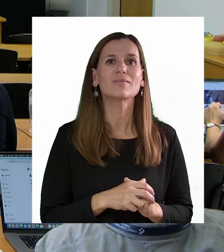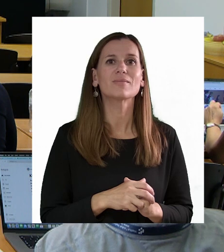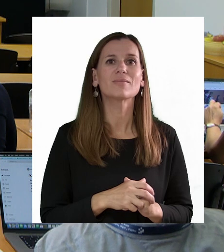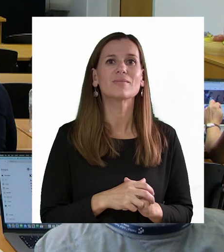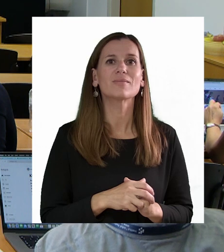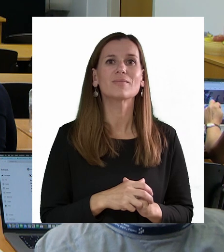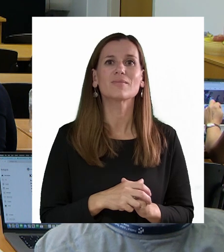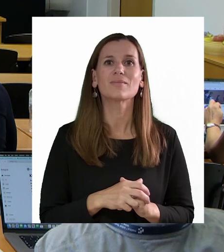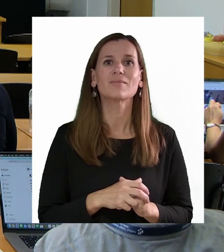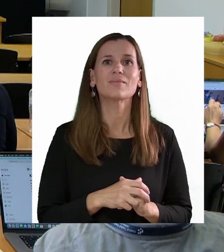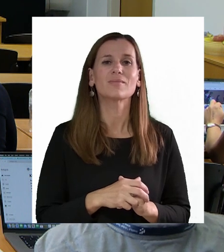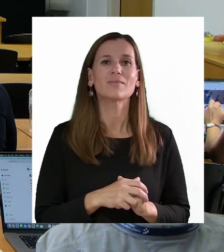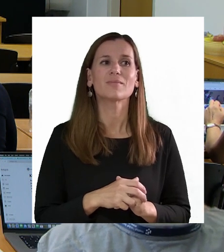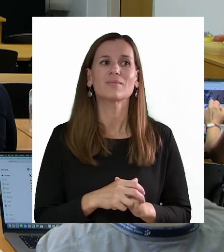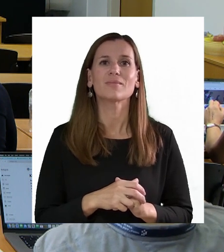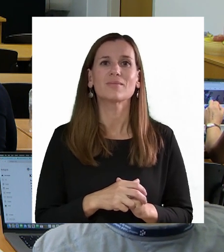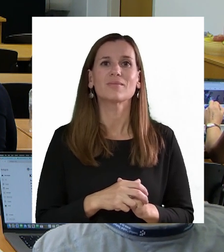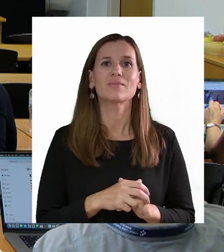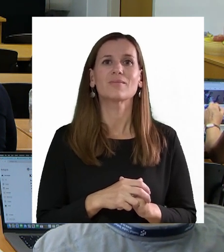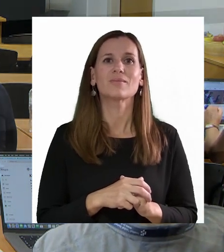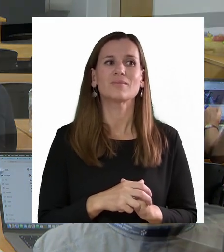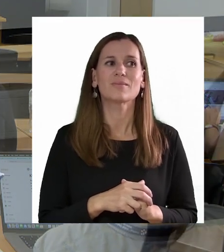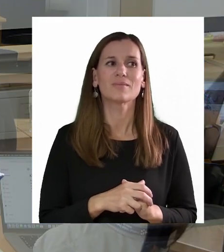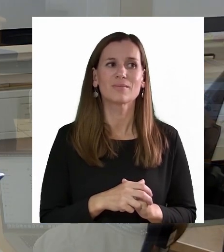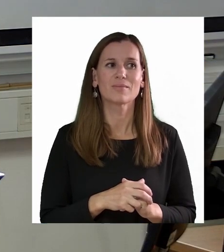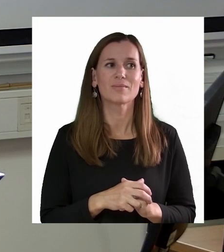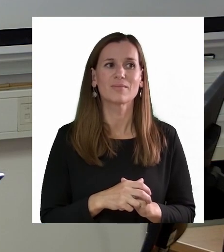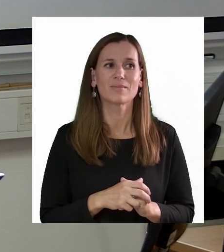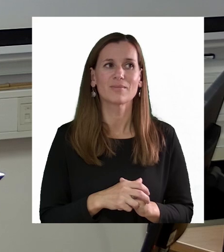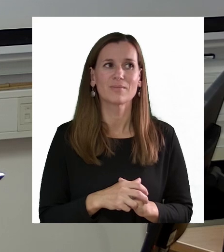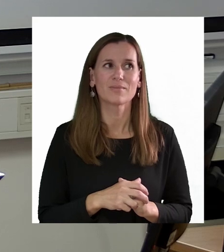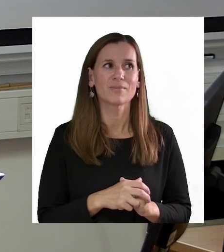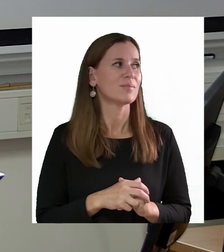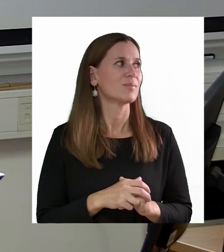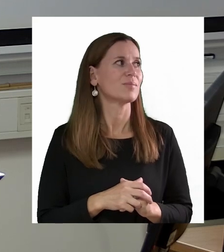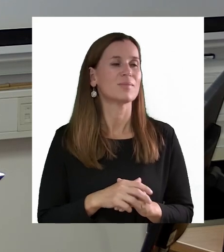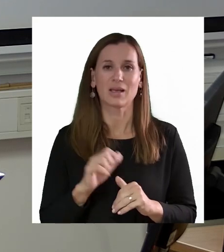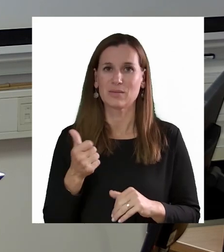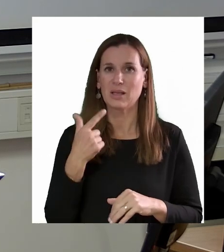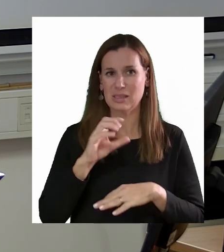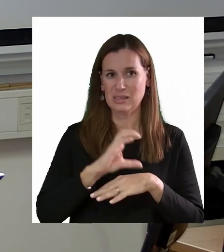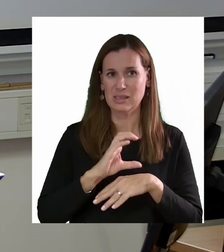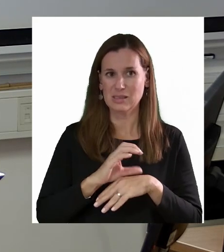again. As it right here we are coming from Istanbul University Rabba. I will be very fast that we